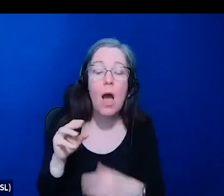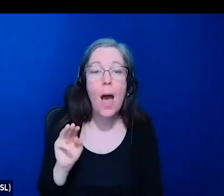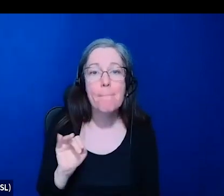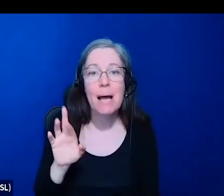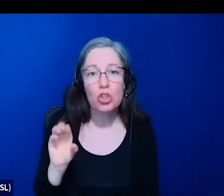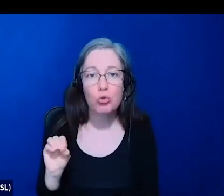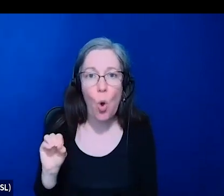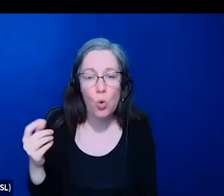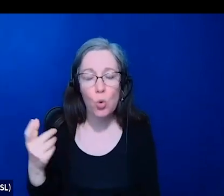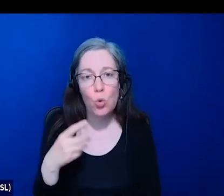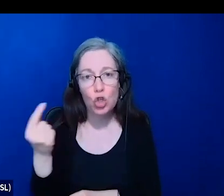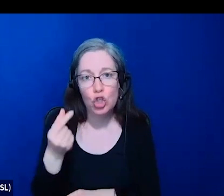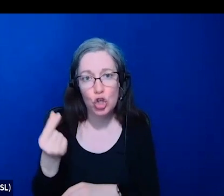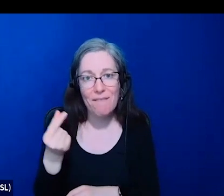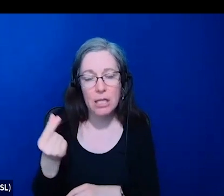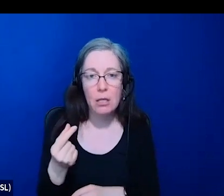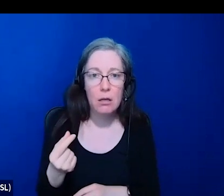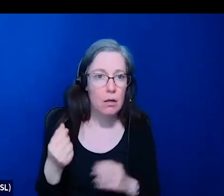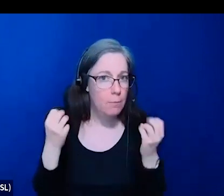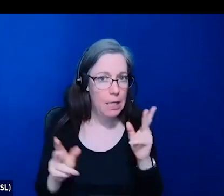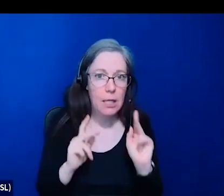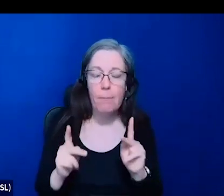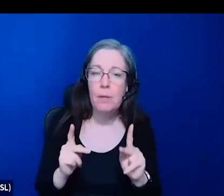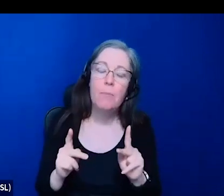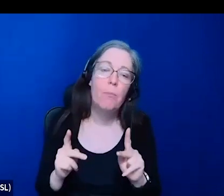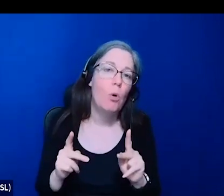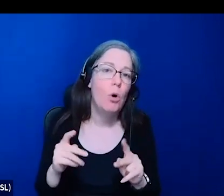We've flown a bunch of people in zero-gravity on parabolic flights.